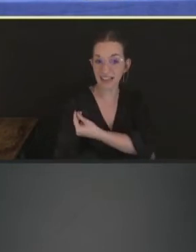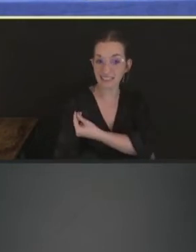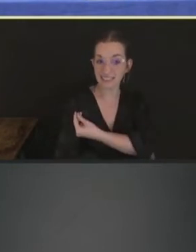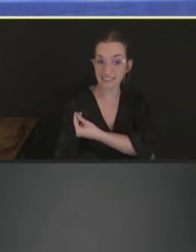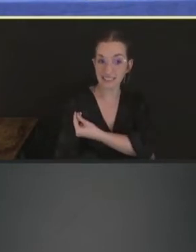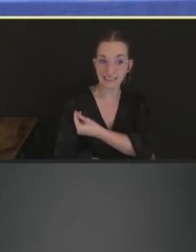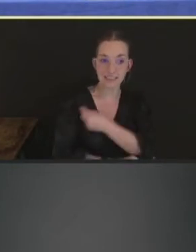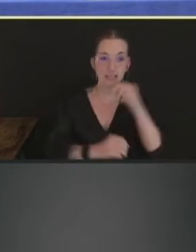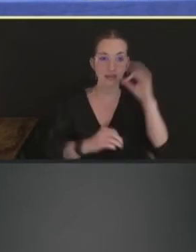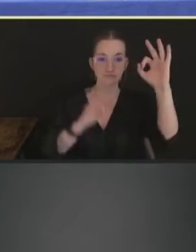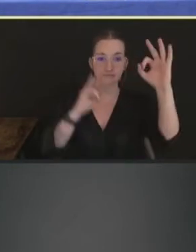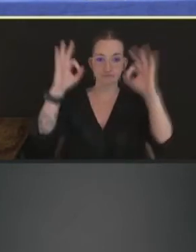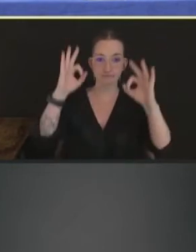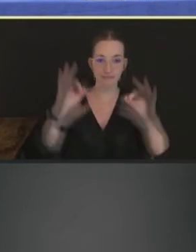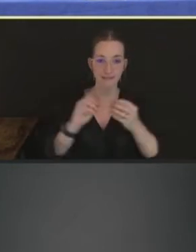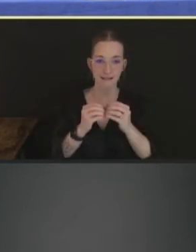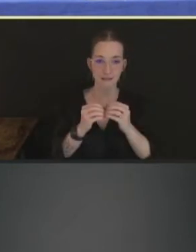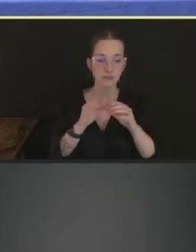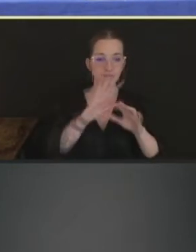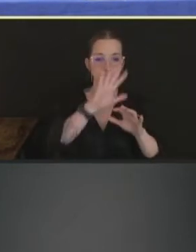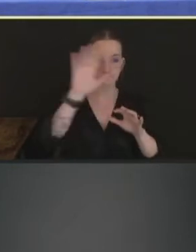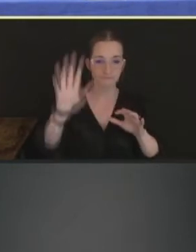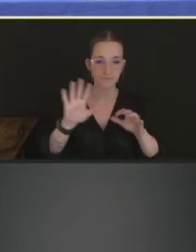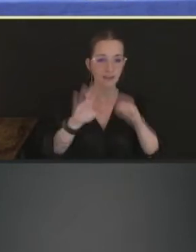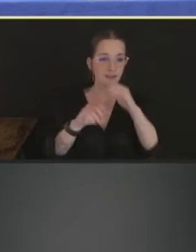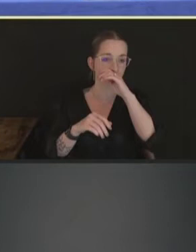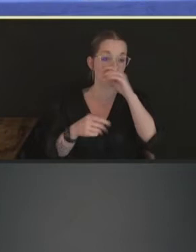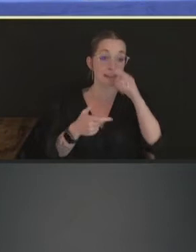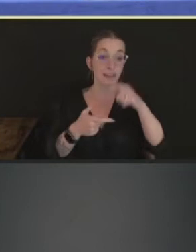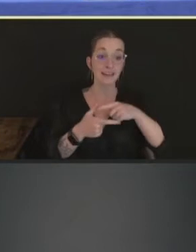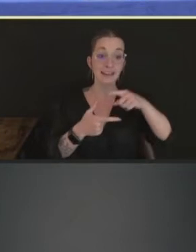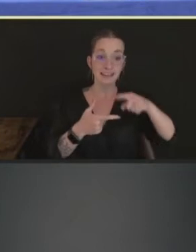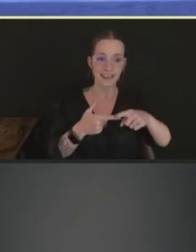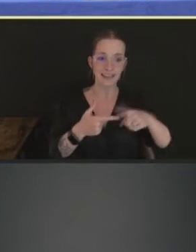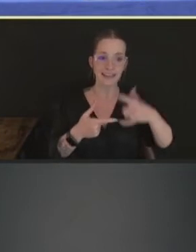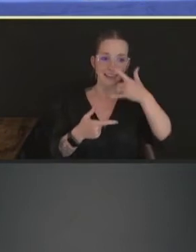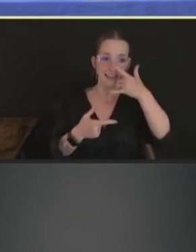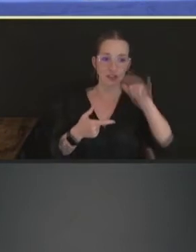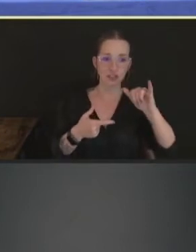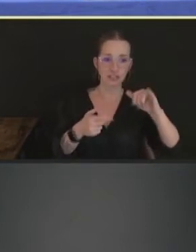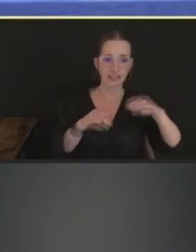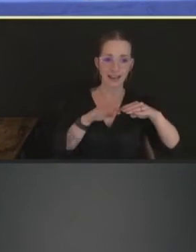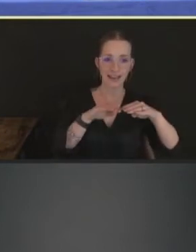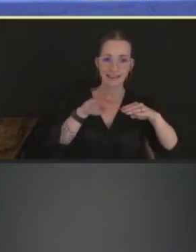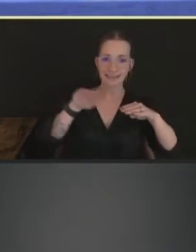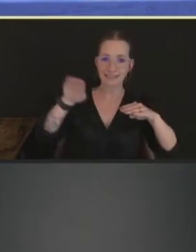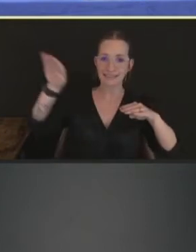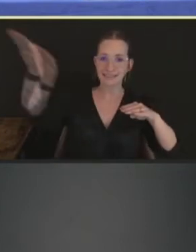And then what you're seeing is it looks like it's going in the wrong direction, but this